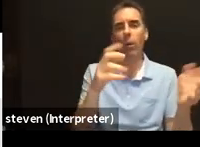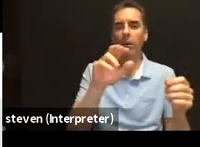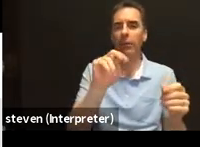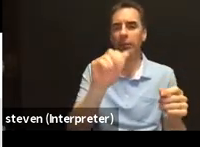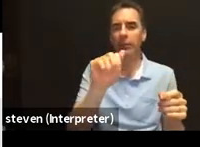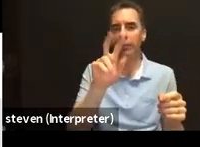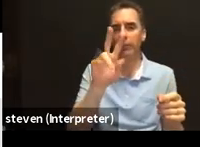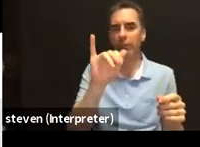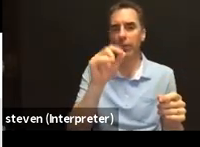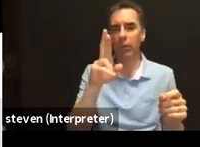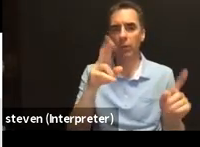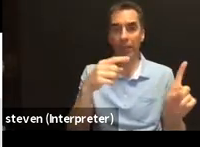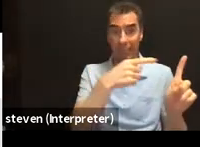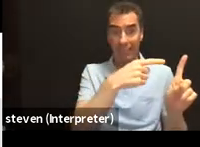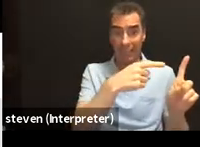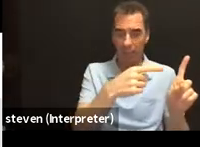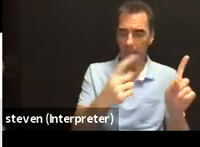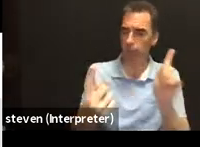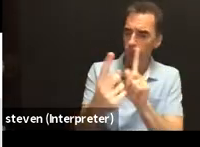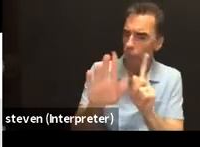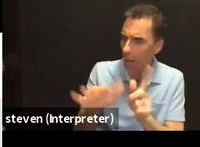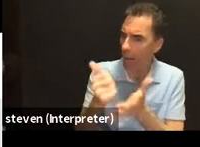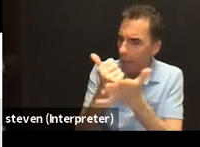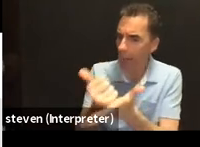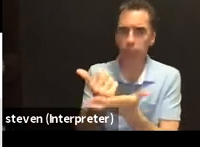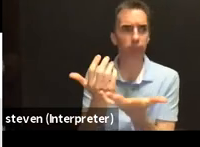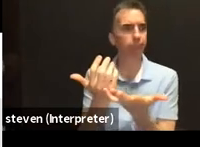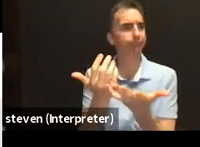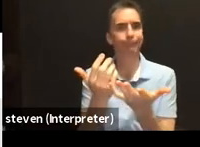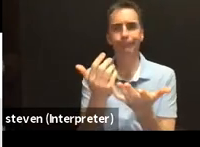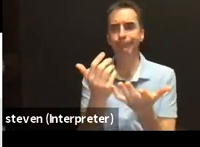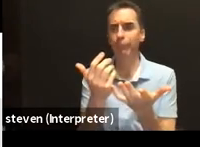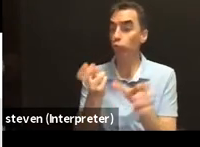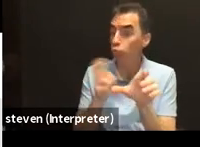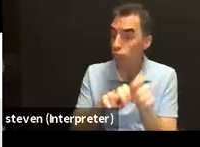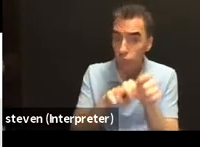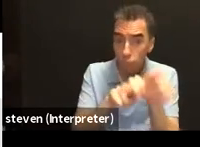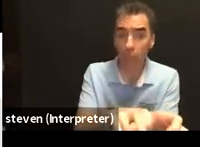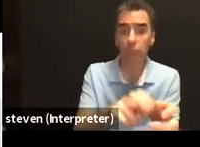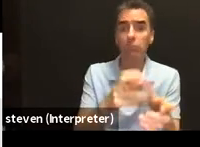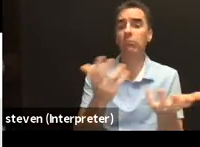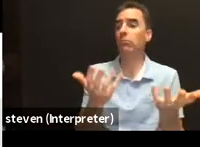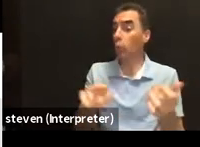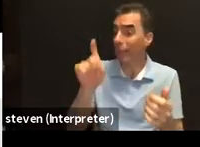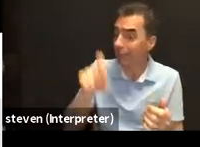maria.rodriguez: Guidance through recording entry system. They provide transportation. They provide assistance. I'm getting any ideas for certificates, etc.